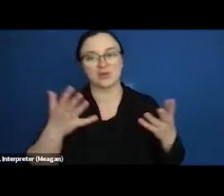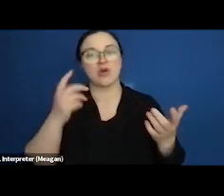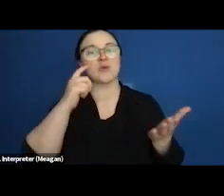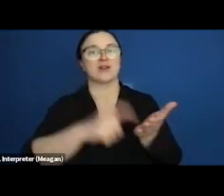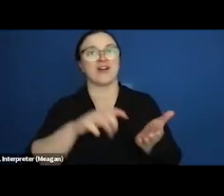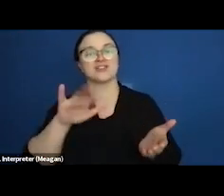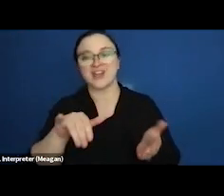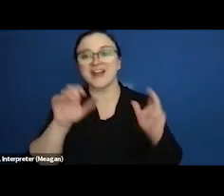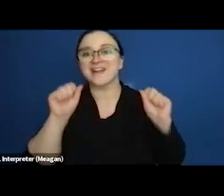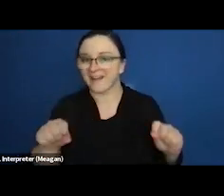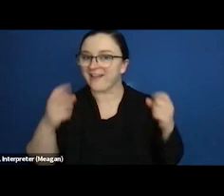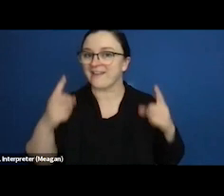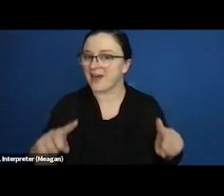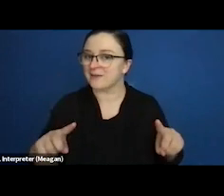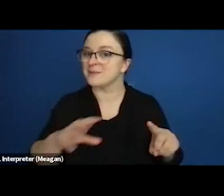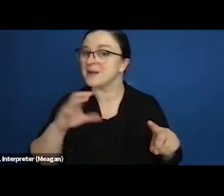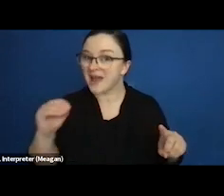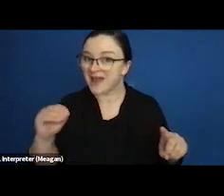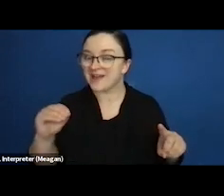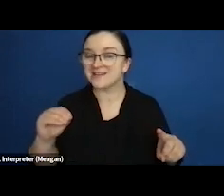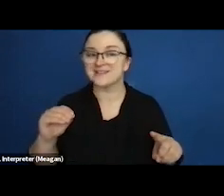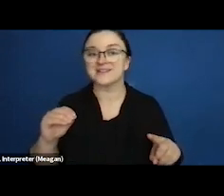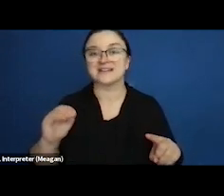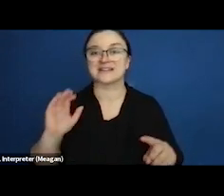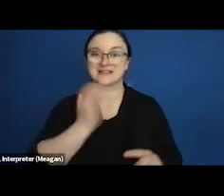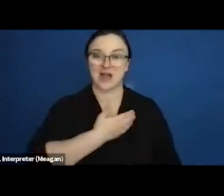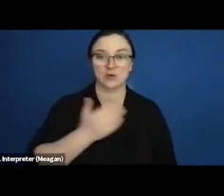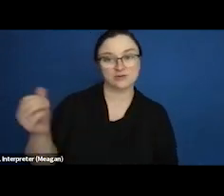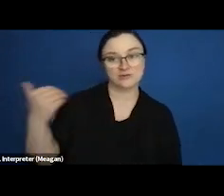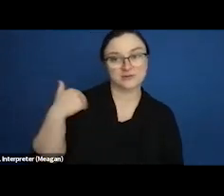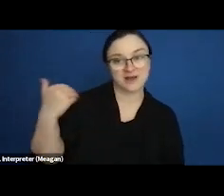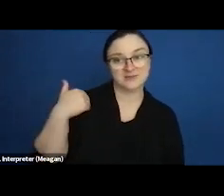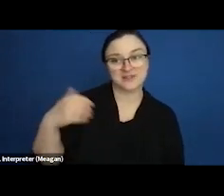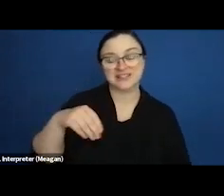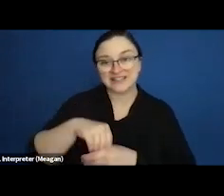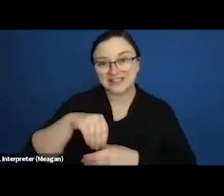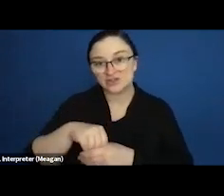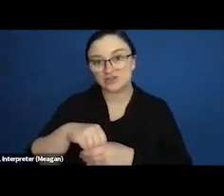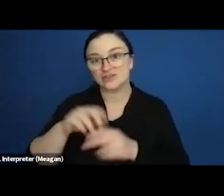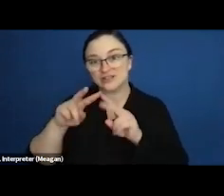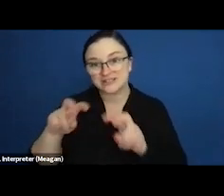and it' up to us within the assessment process, within the internal evaluation process,